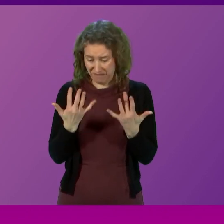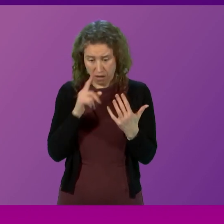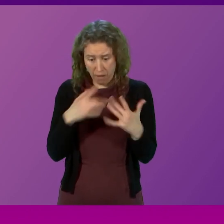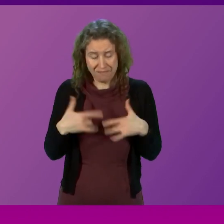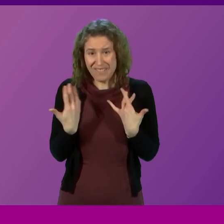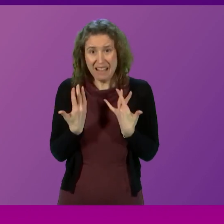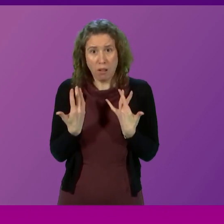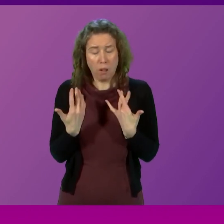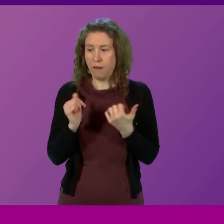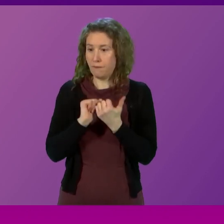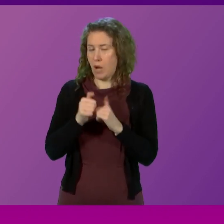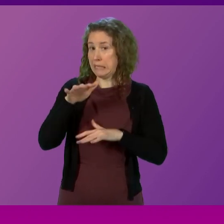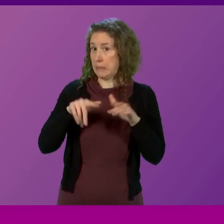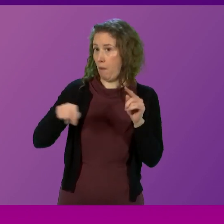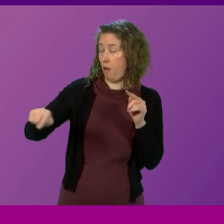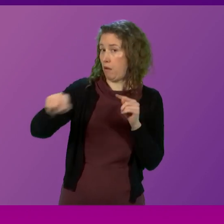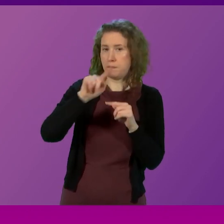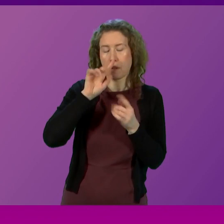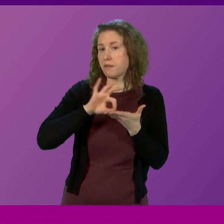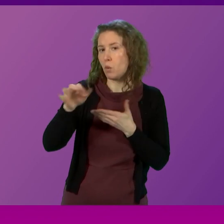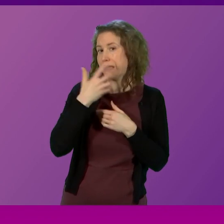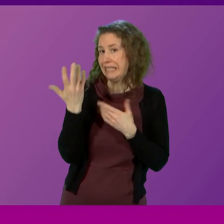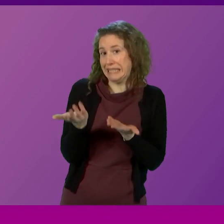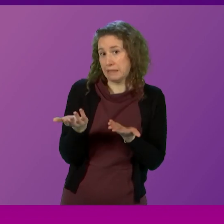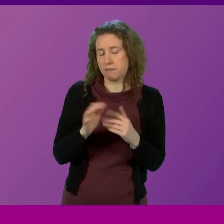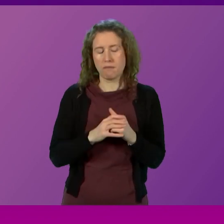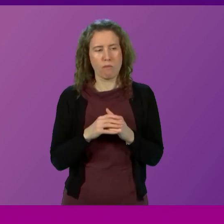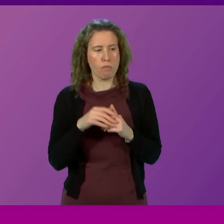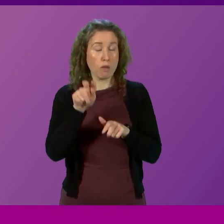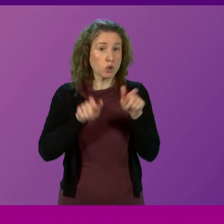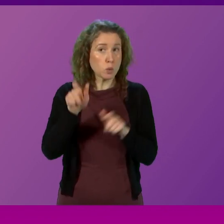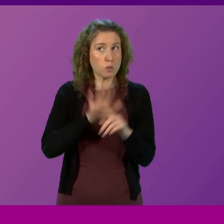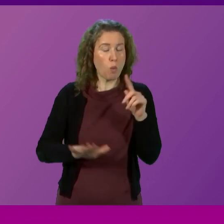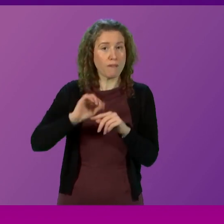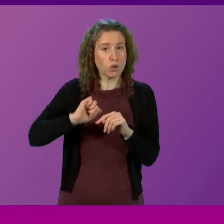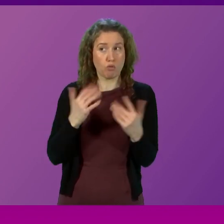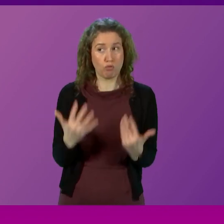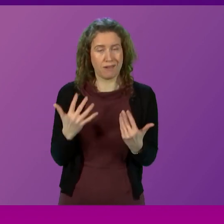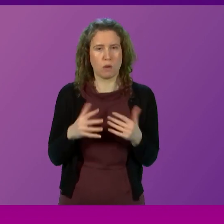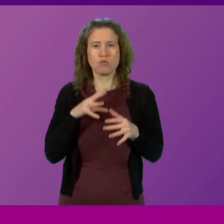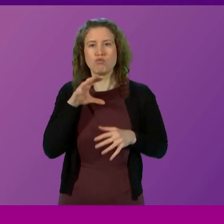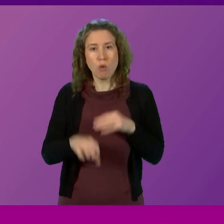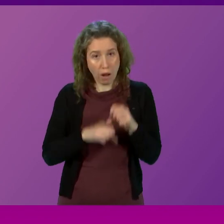Her friends are in a similar situation. Students across Scotland are struggling with a surge in